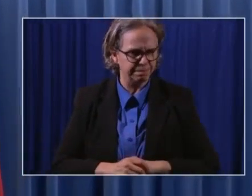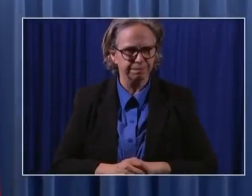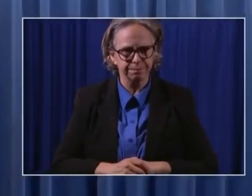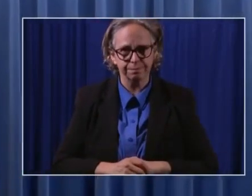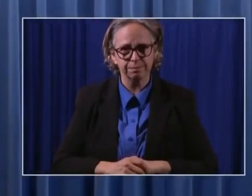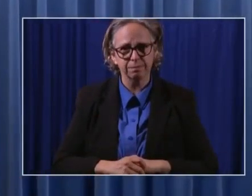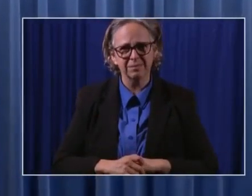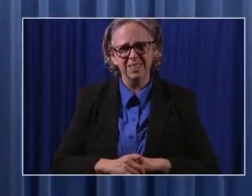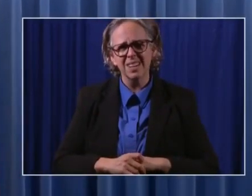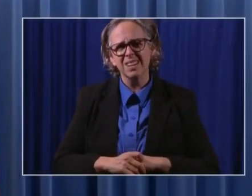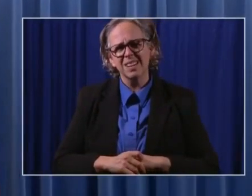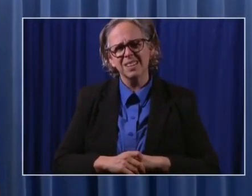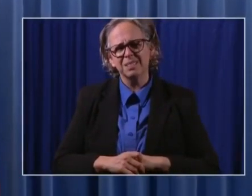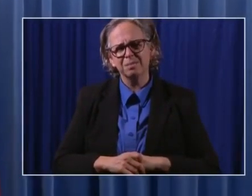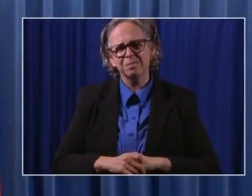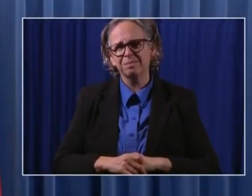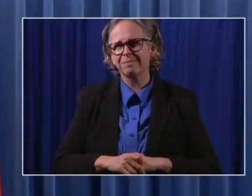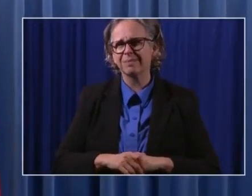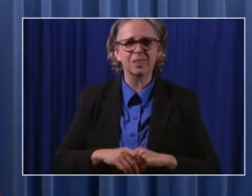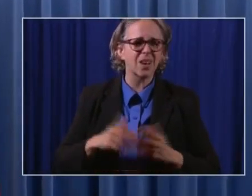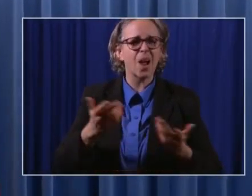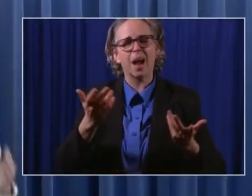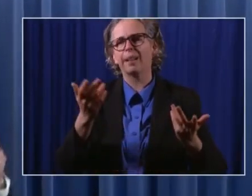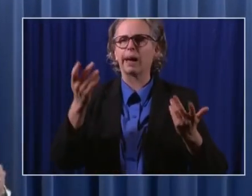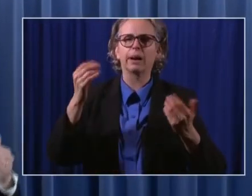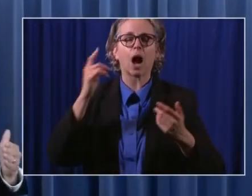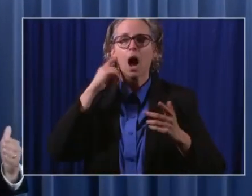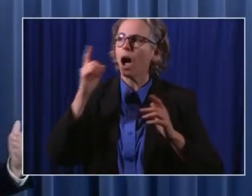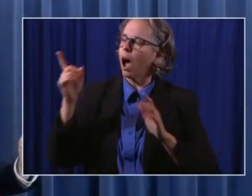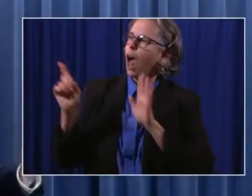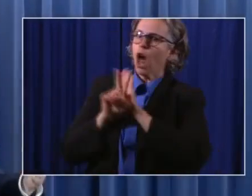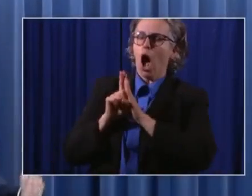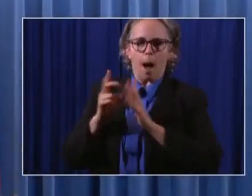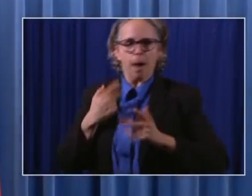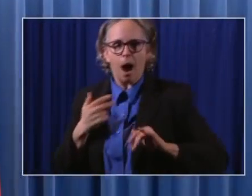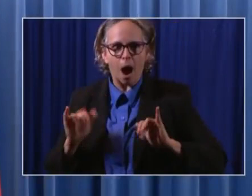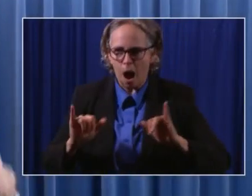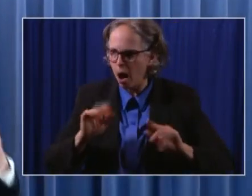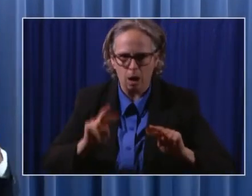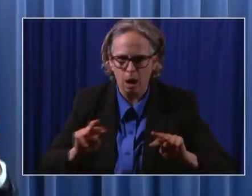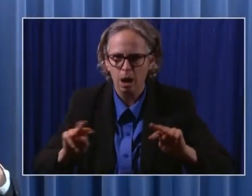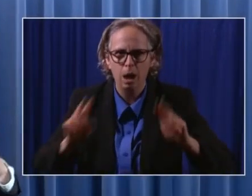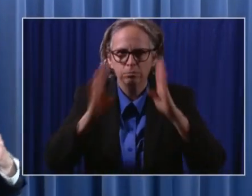THESE ARE INDICATORS. IT IS LIKE A WARNING.